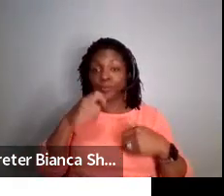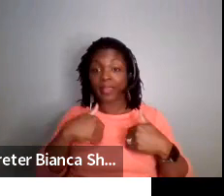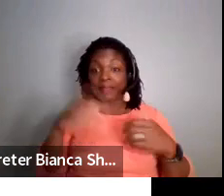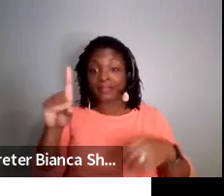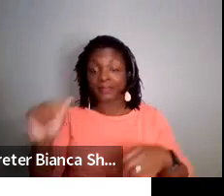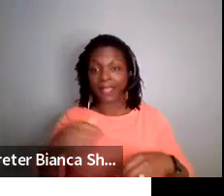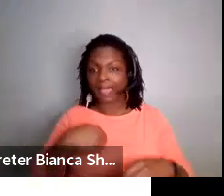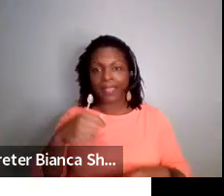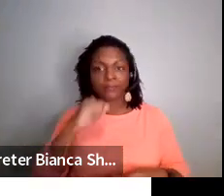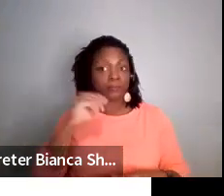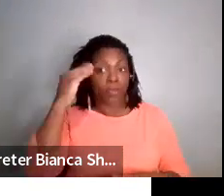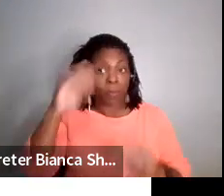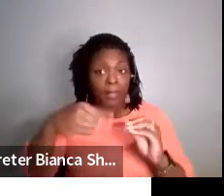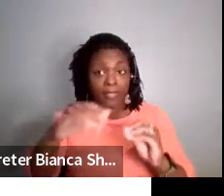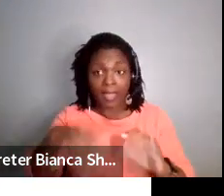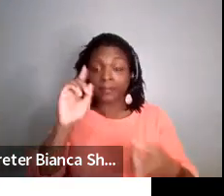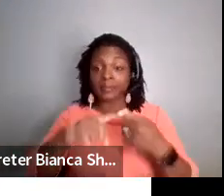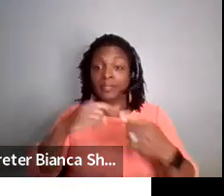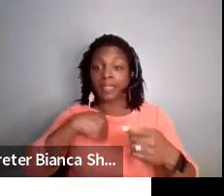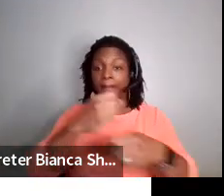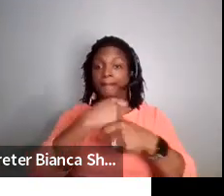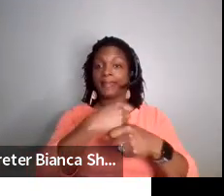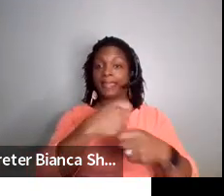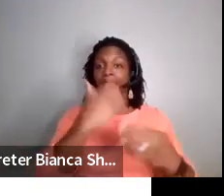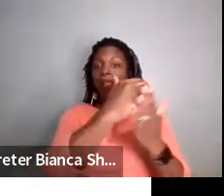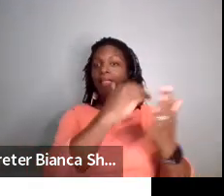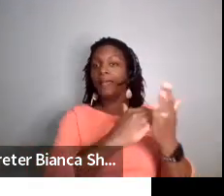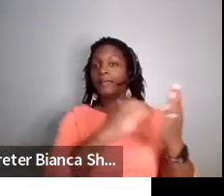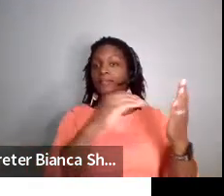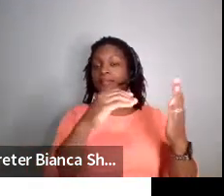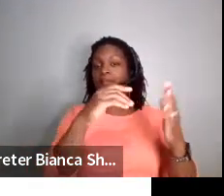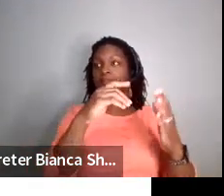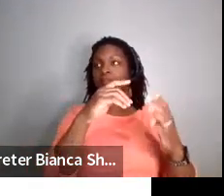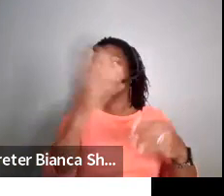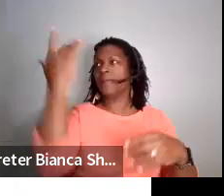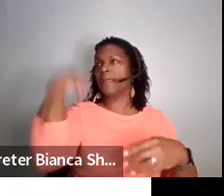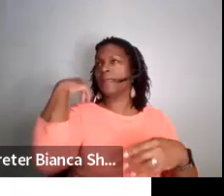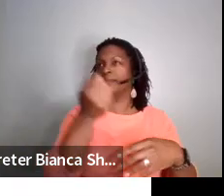I created a course about like in 1998, 1999.